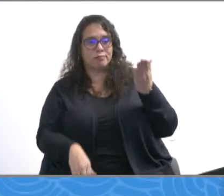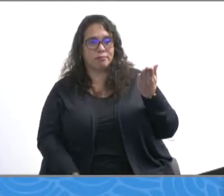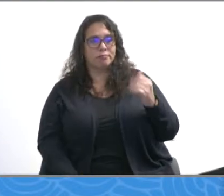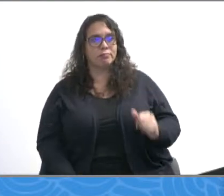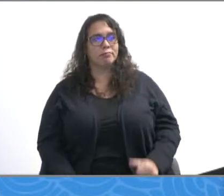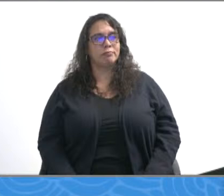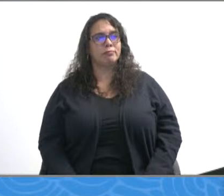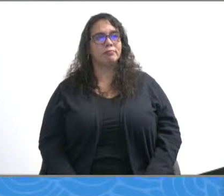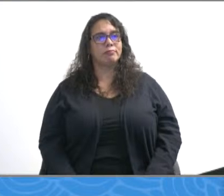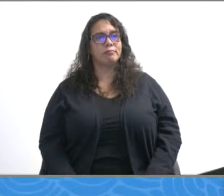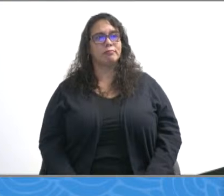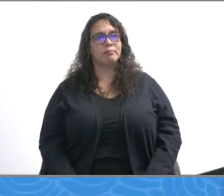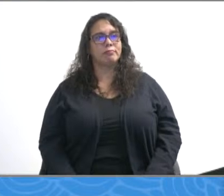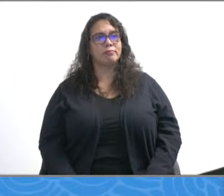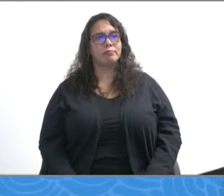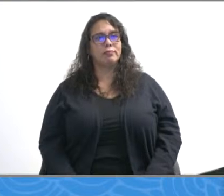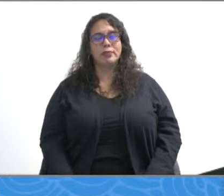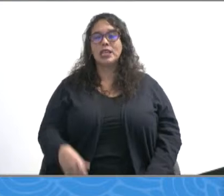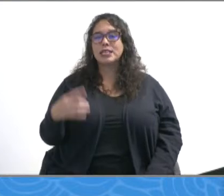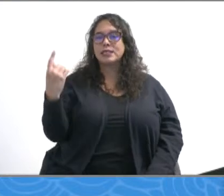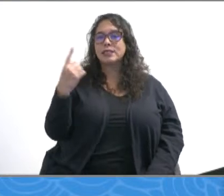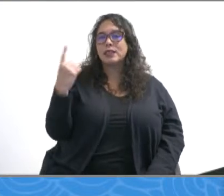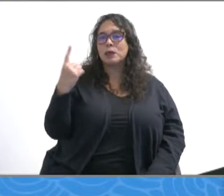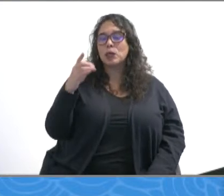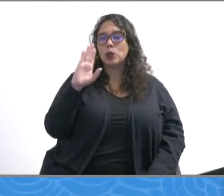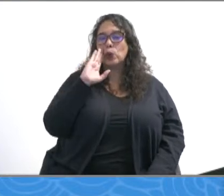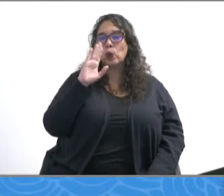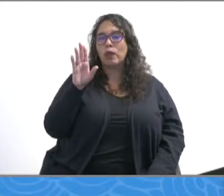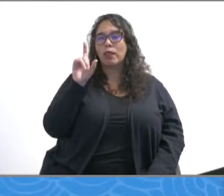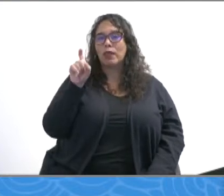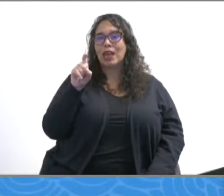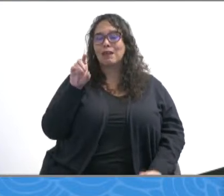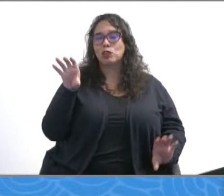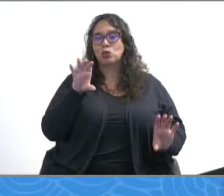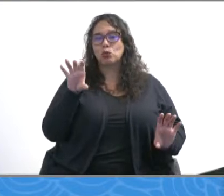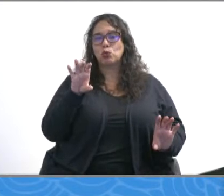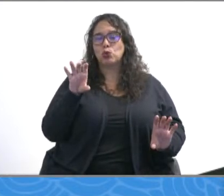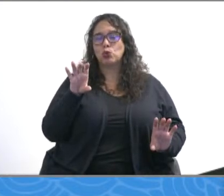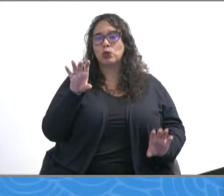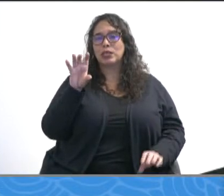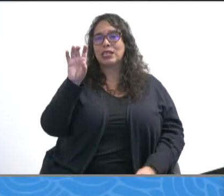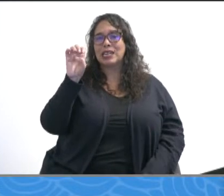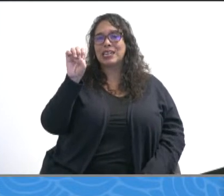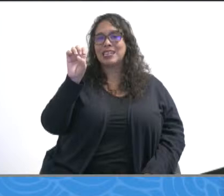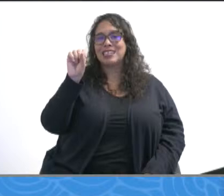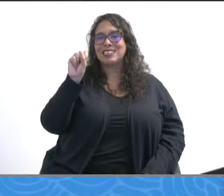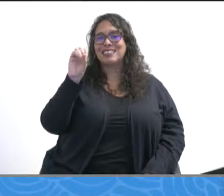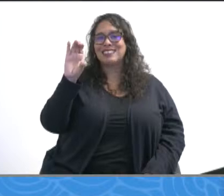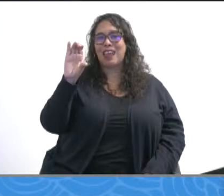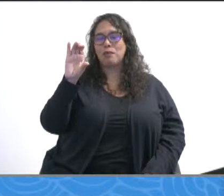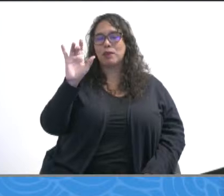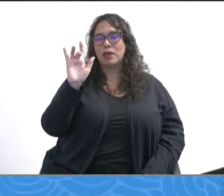And so something that you will have to do is you'll have to escape out of the video